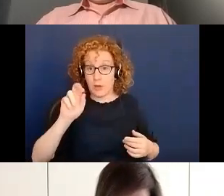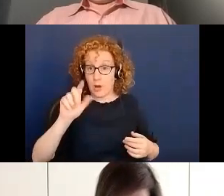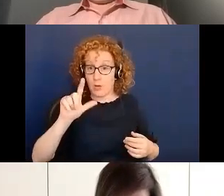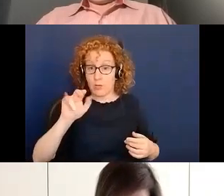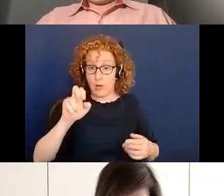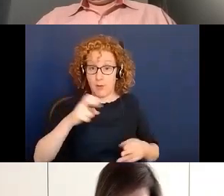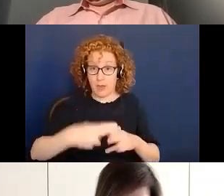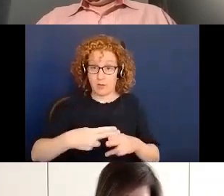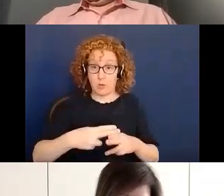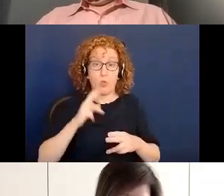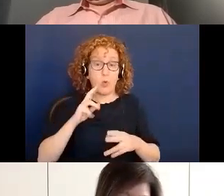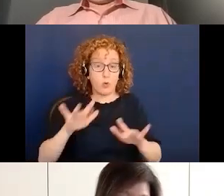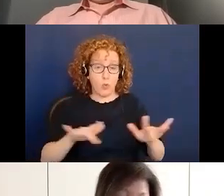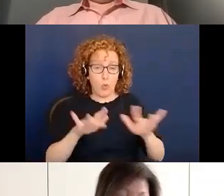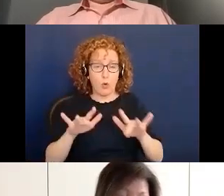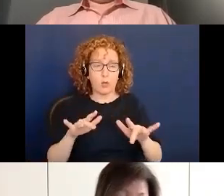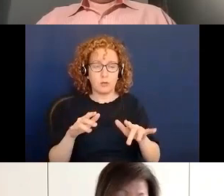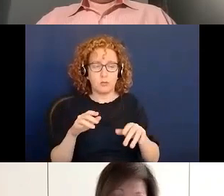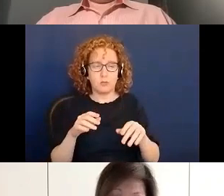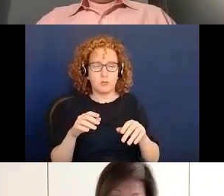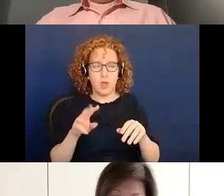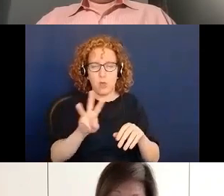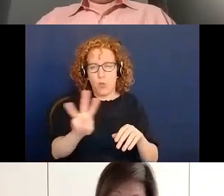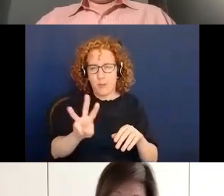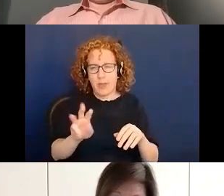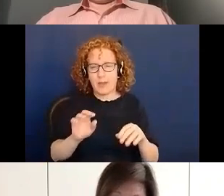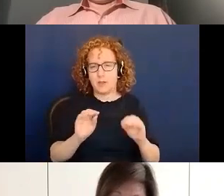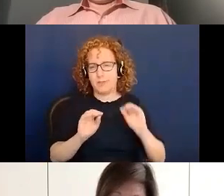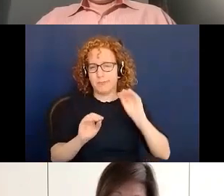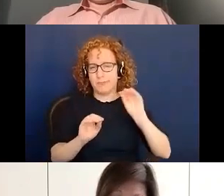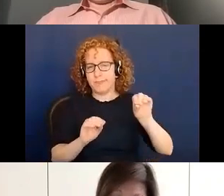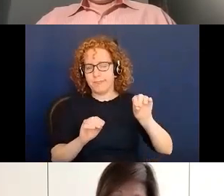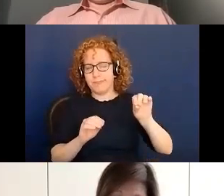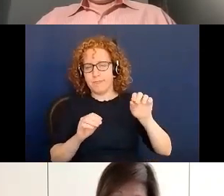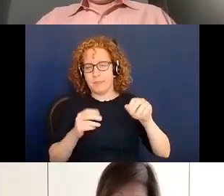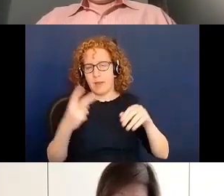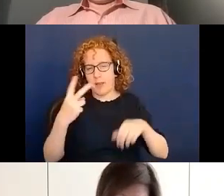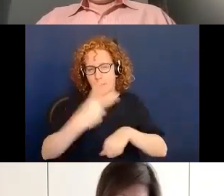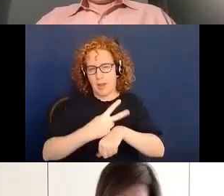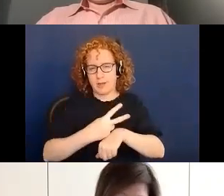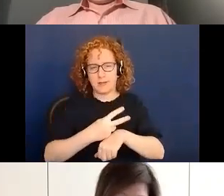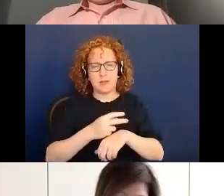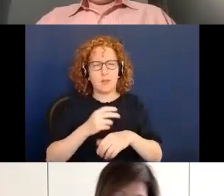in a couple of days and a resource handout that's already up on the web page so feel free